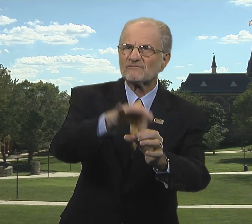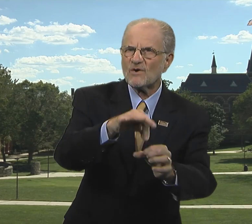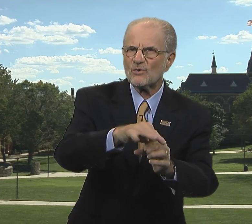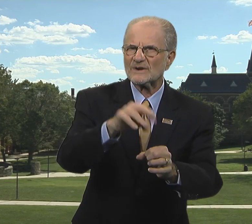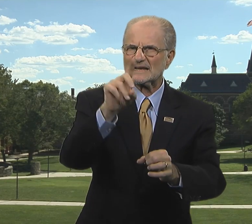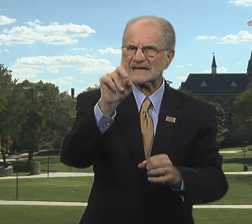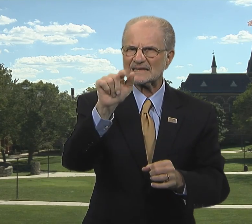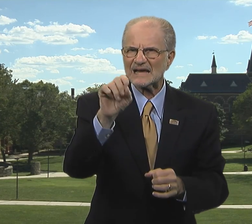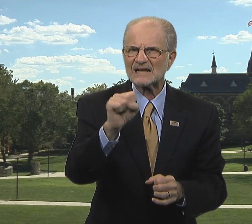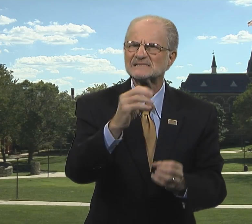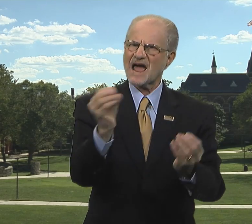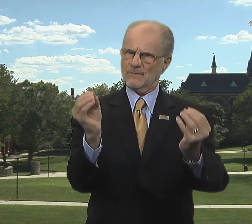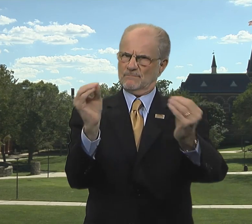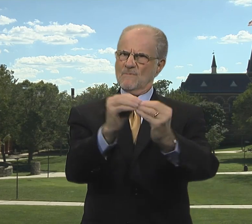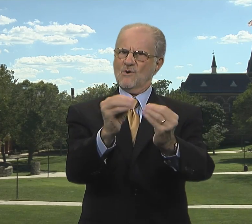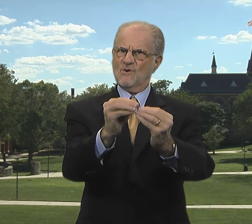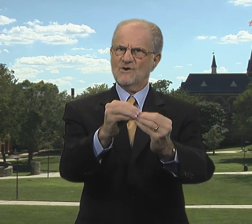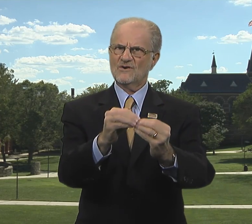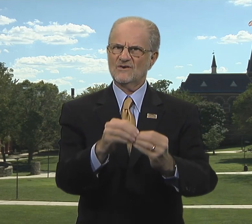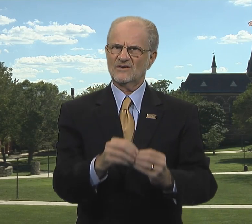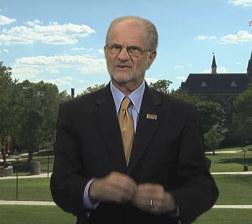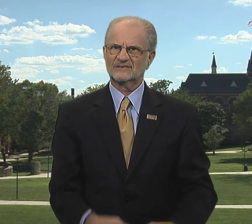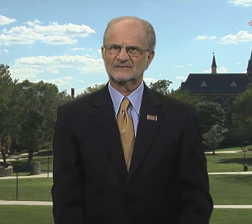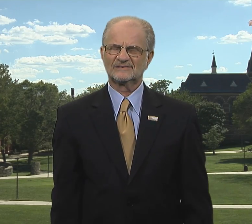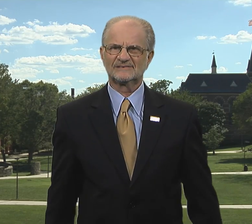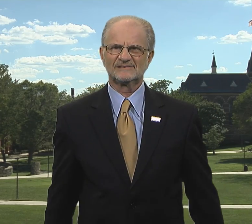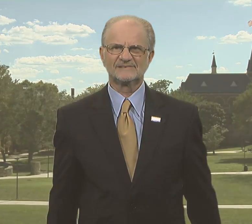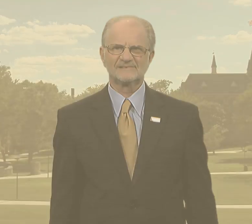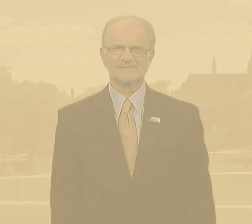voting dates, and more.